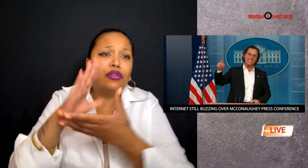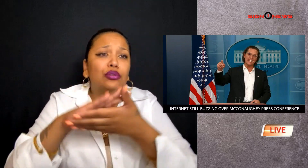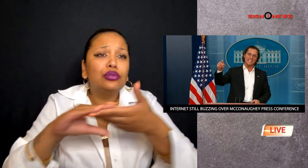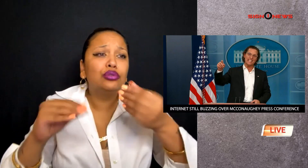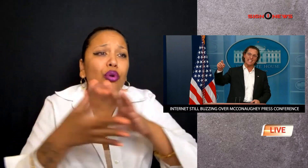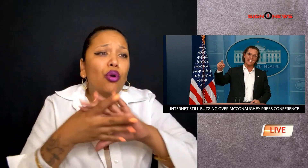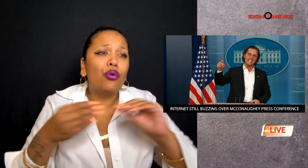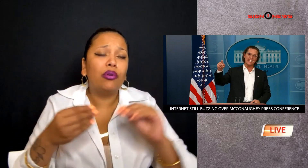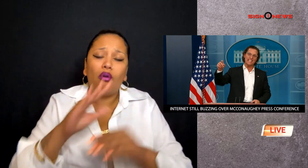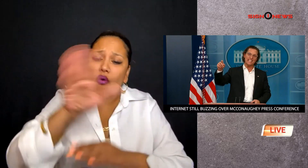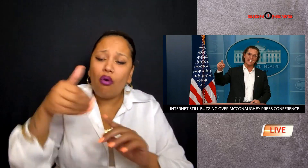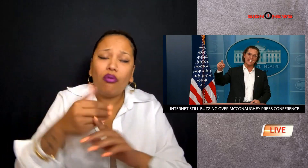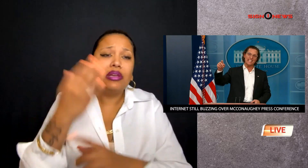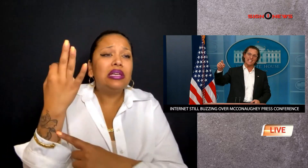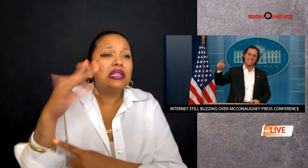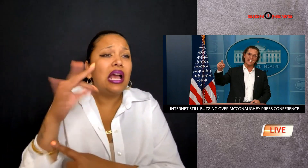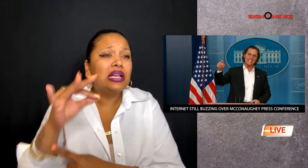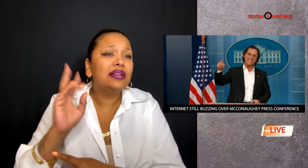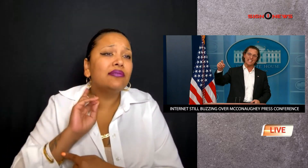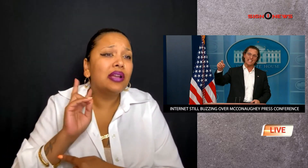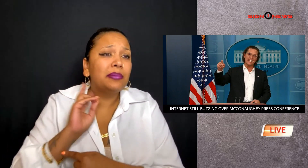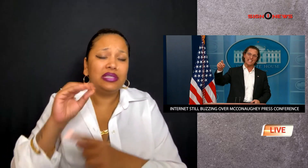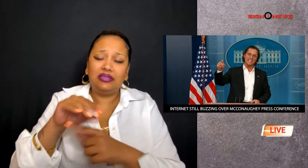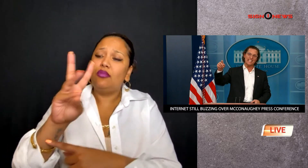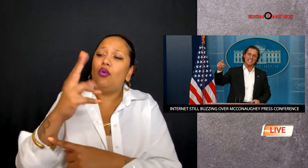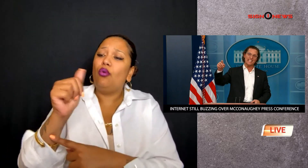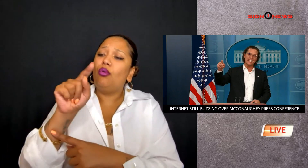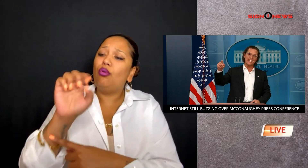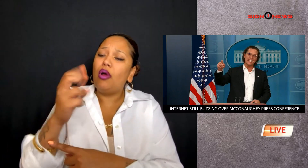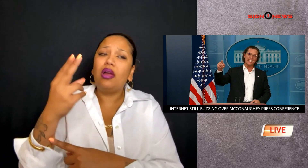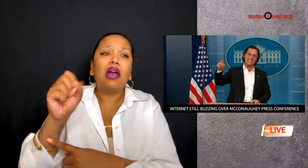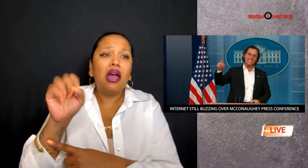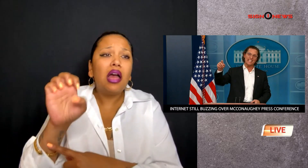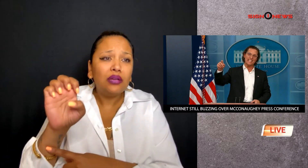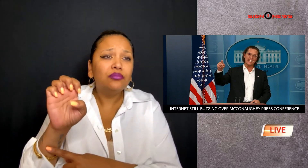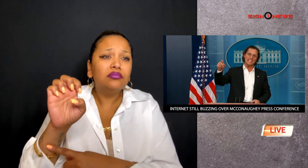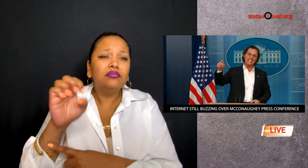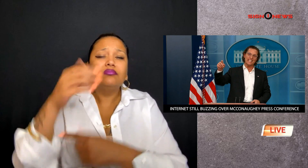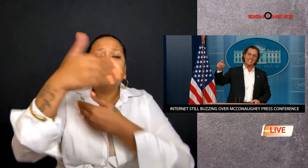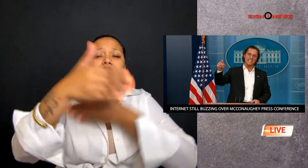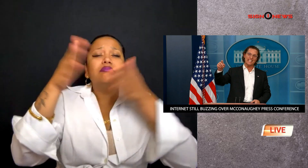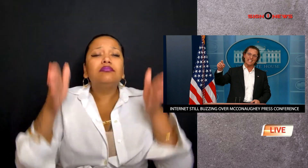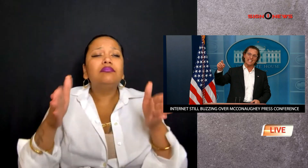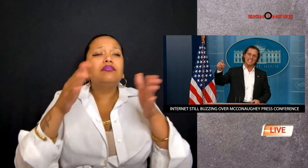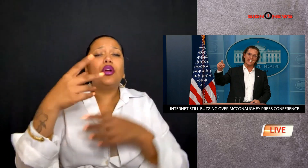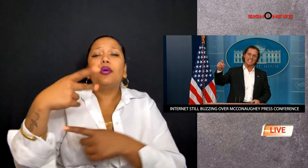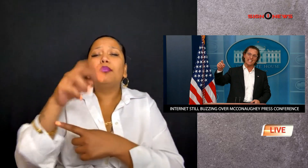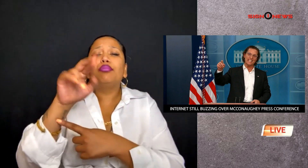families and shared stories of all 19 victims in the White House press room